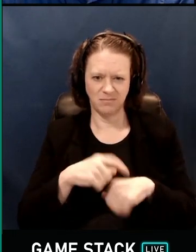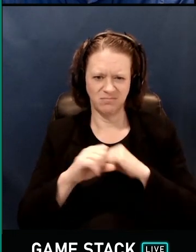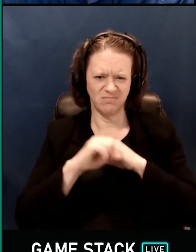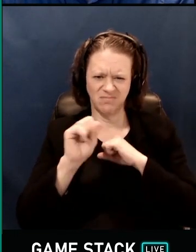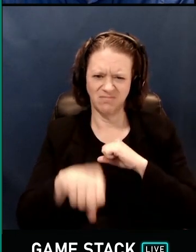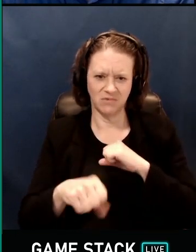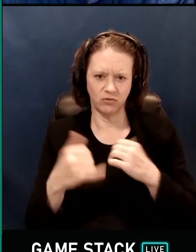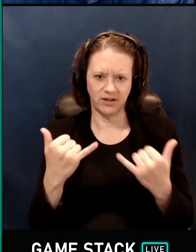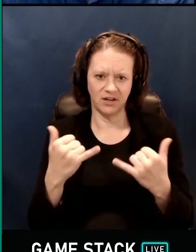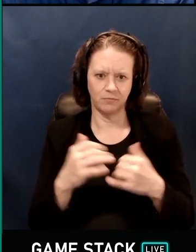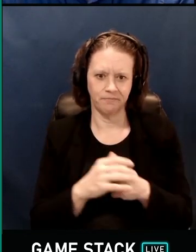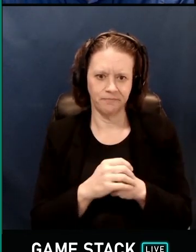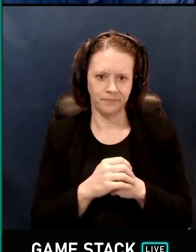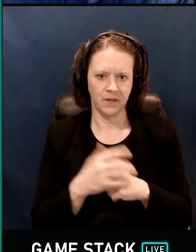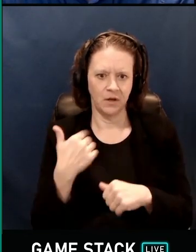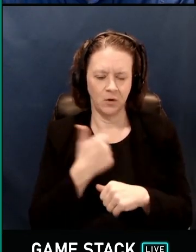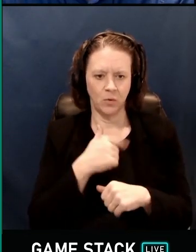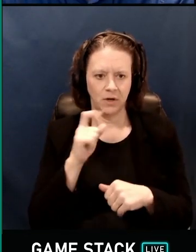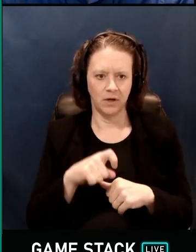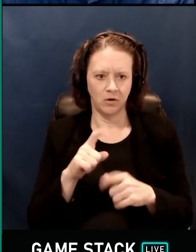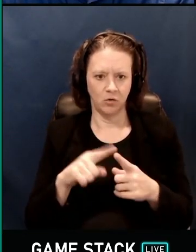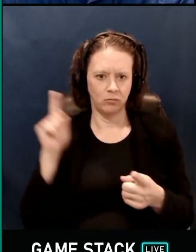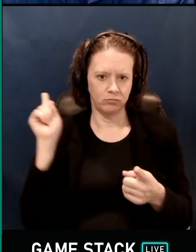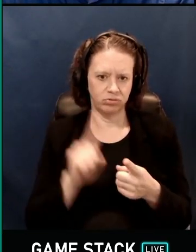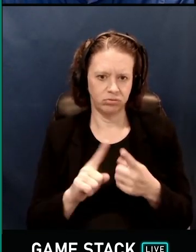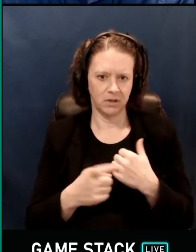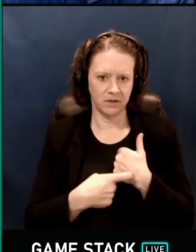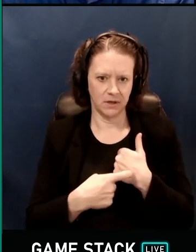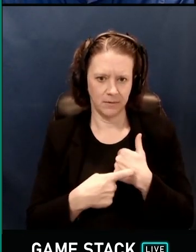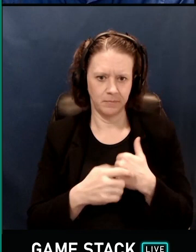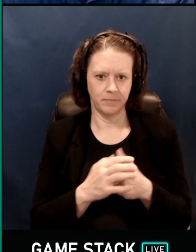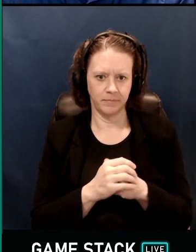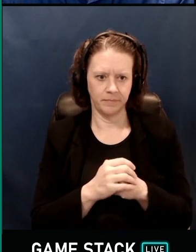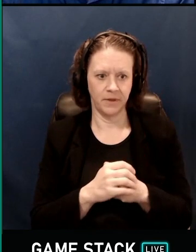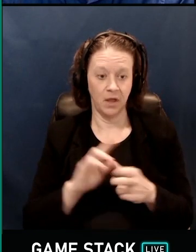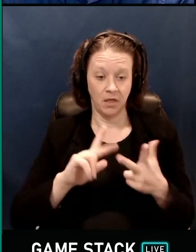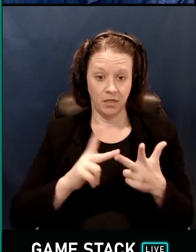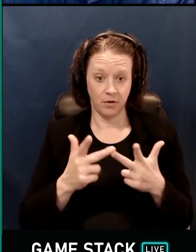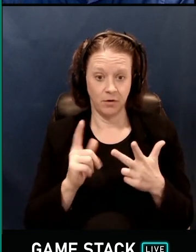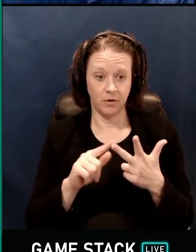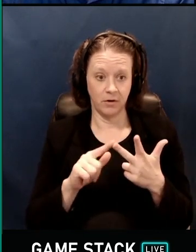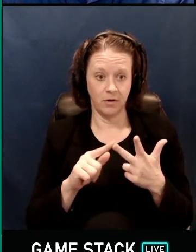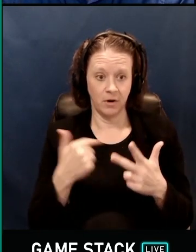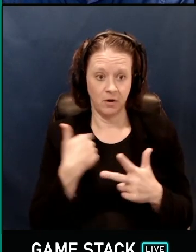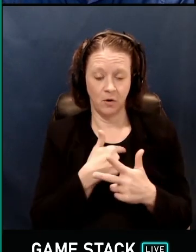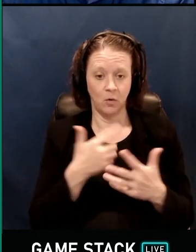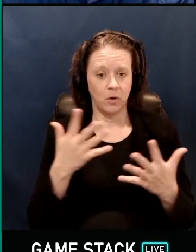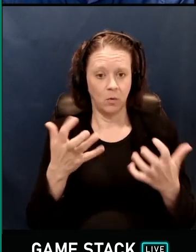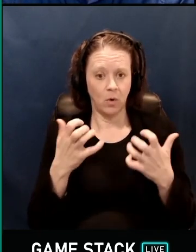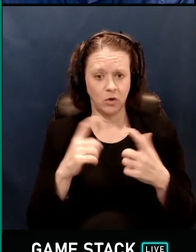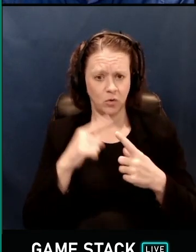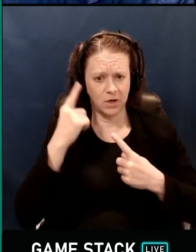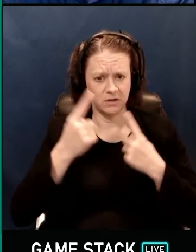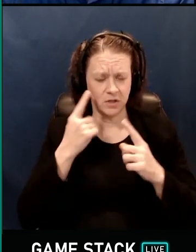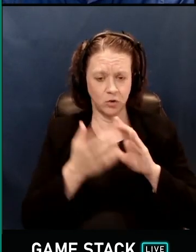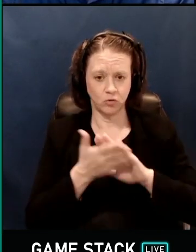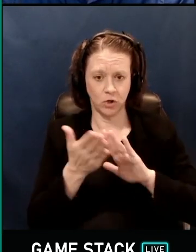We need to reduce that time. Third. We want to consider running the Unity editor on